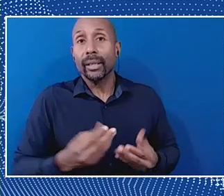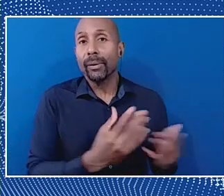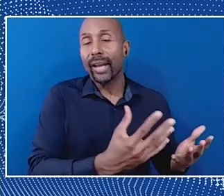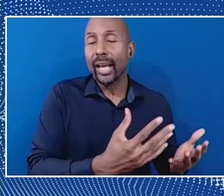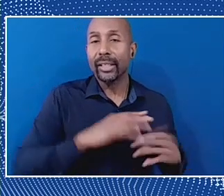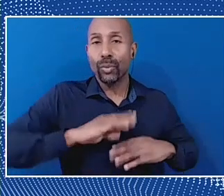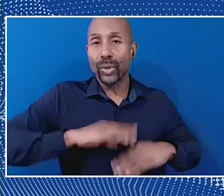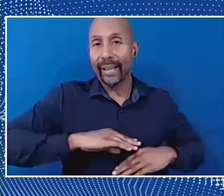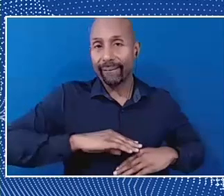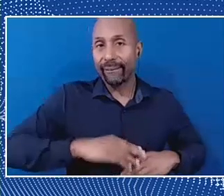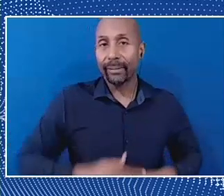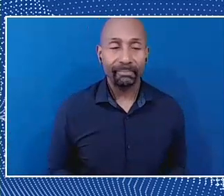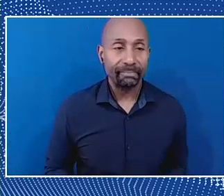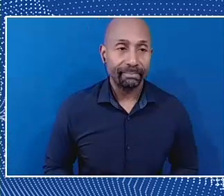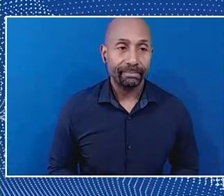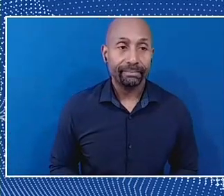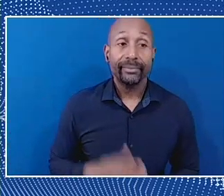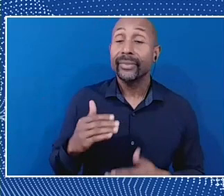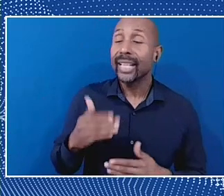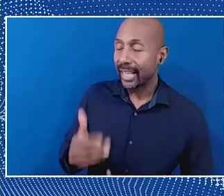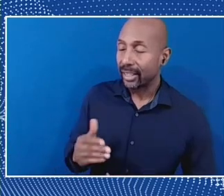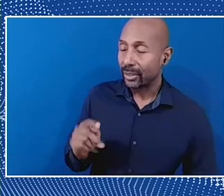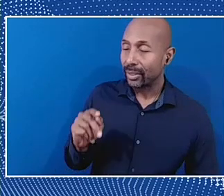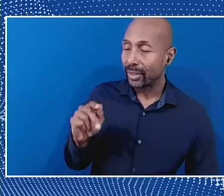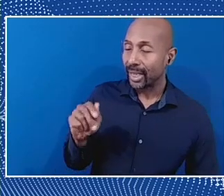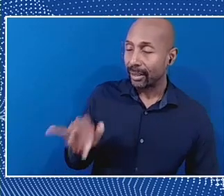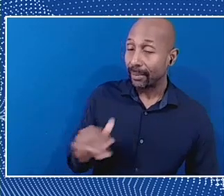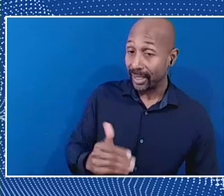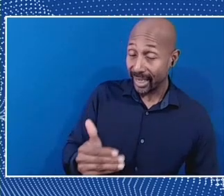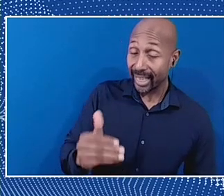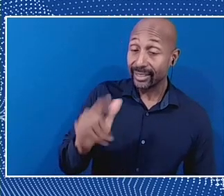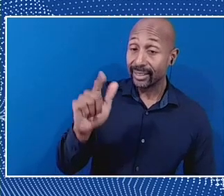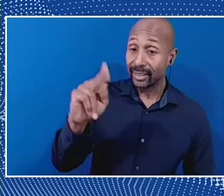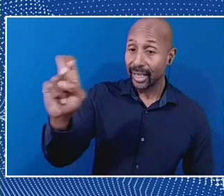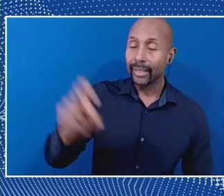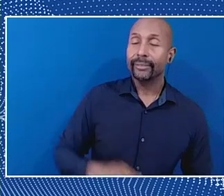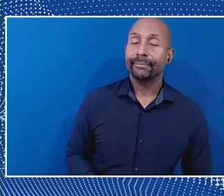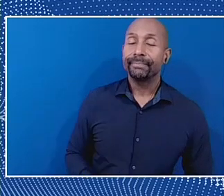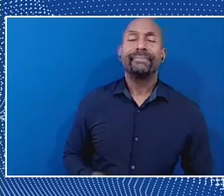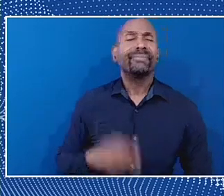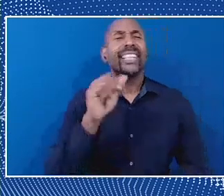Yeah. It's funny that Tamy just said that, because what I was gonna say is I was going to commend the Department for